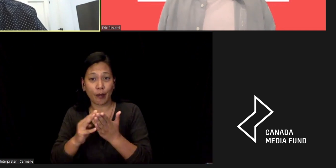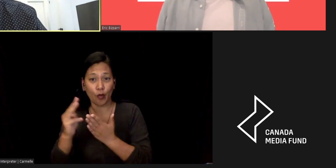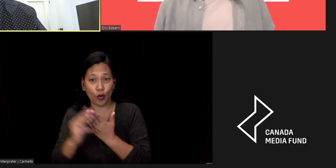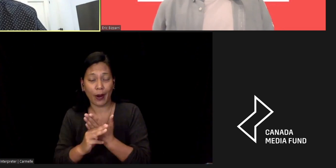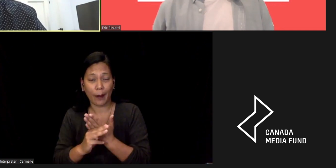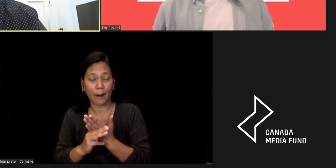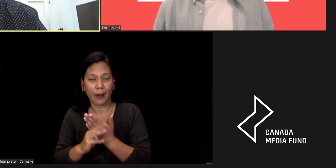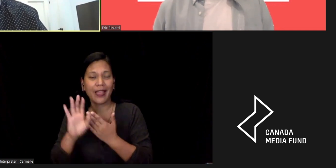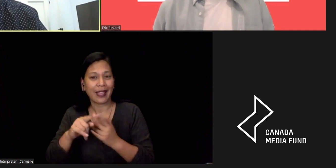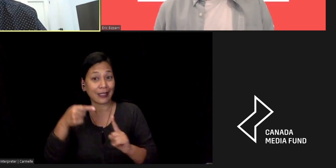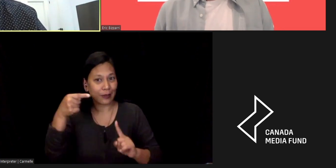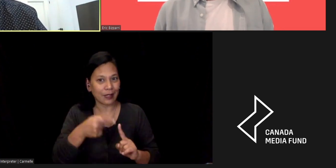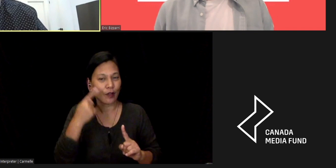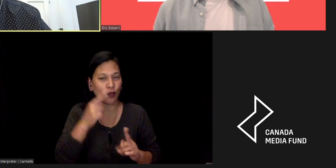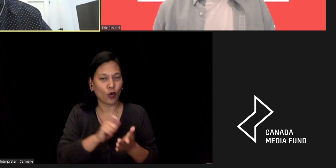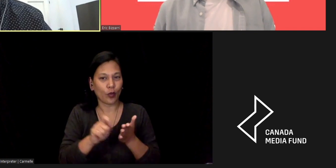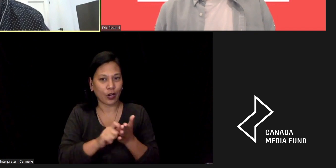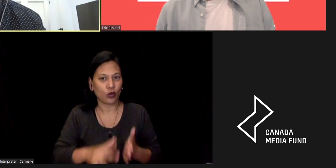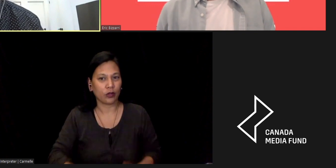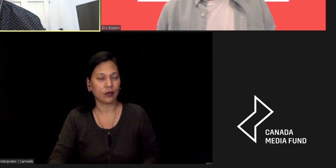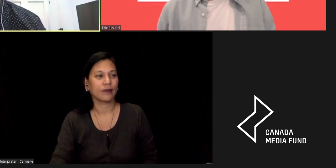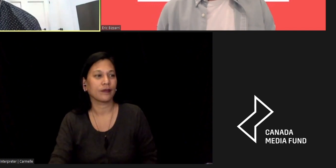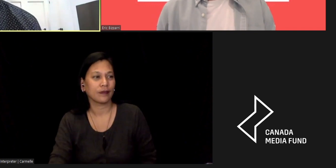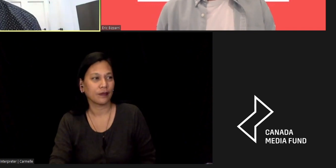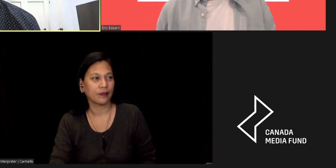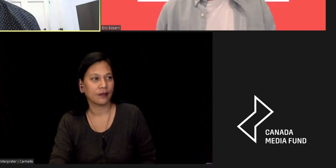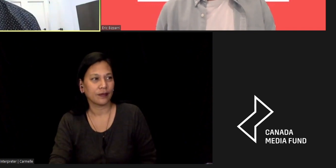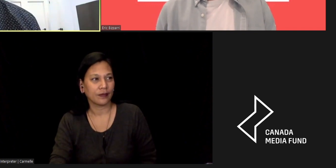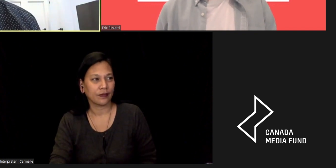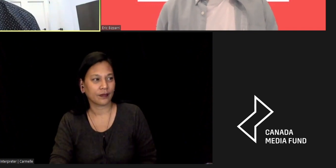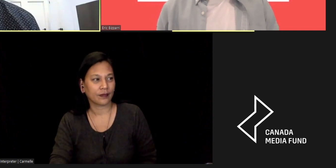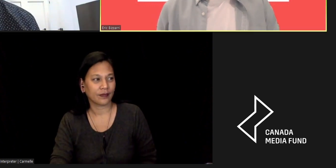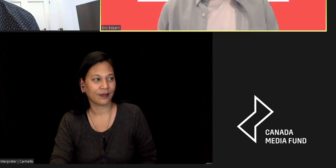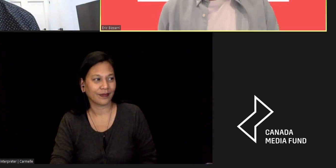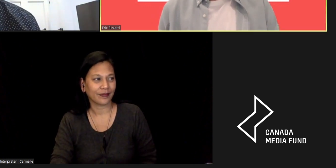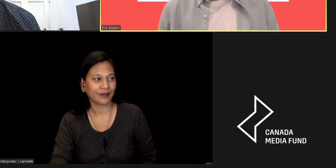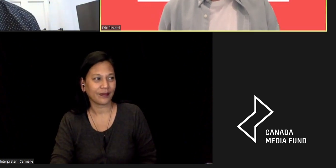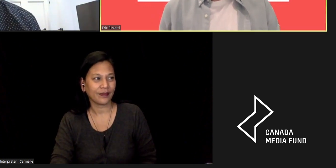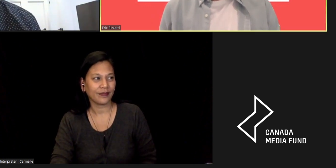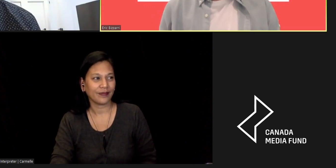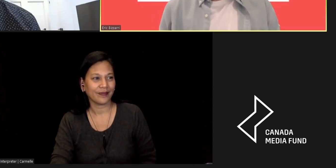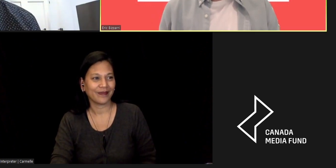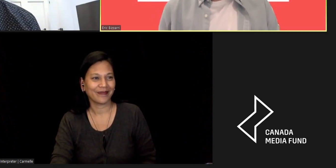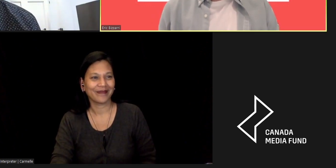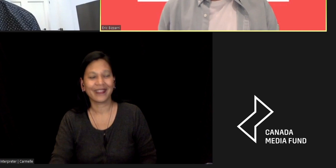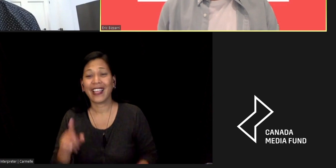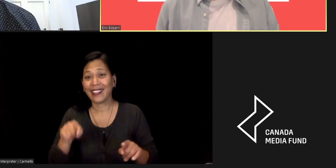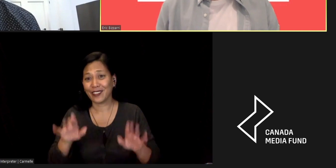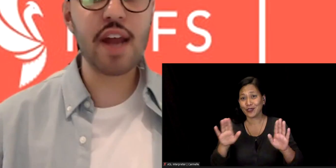And that is exclusively for writers for writing. Amazing. Well again,Rod, this was great.